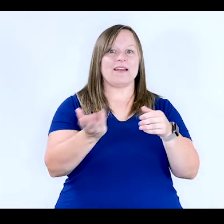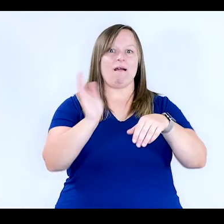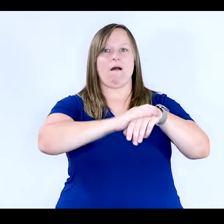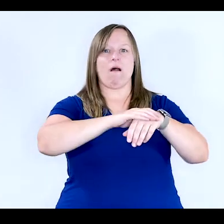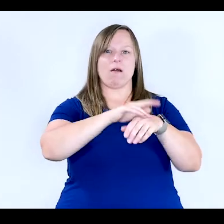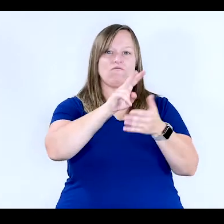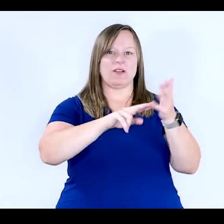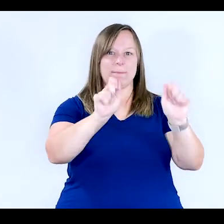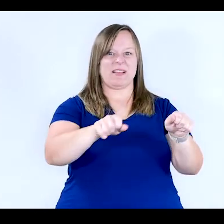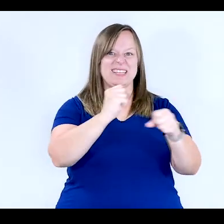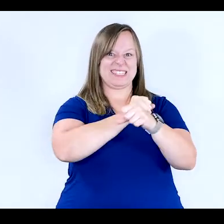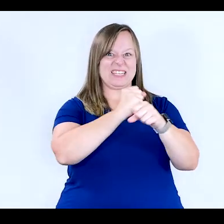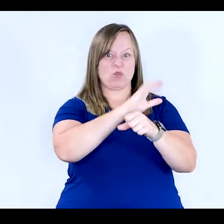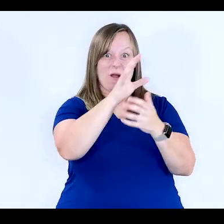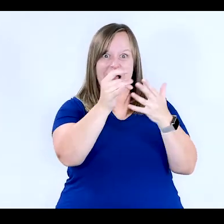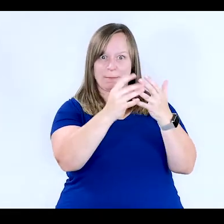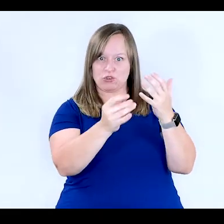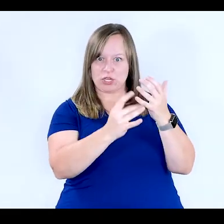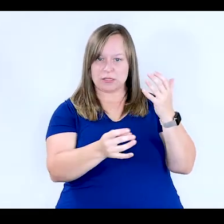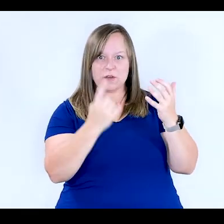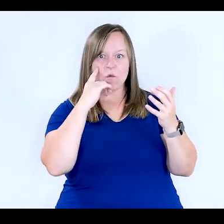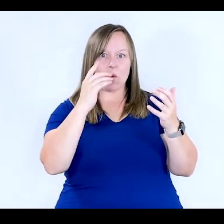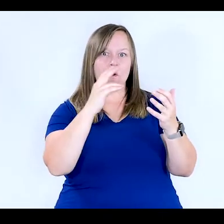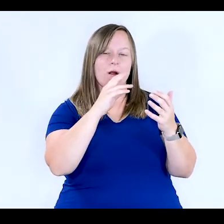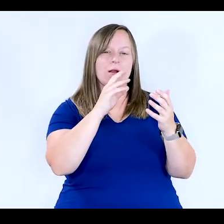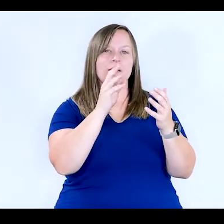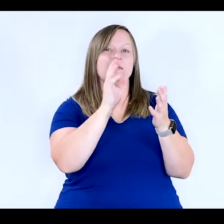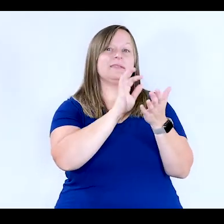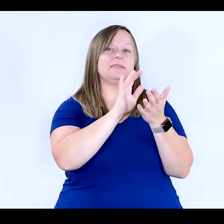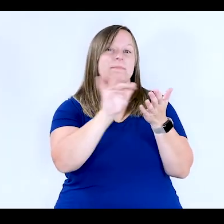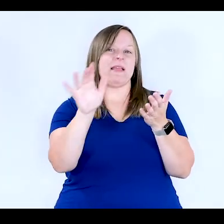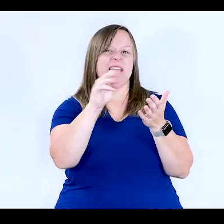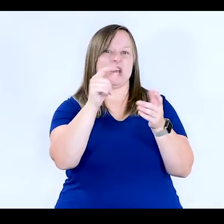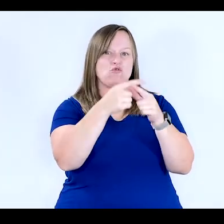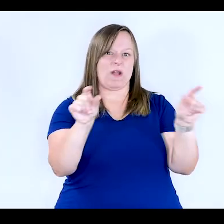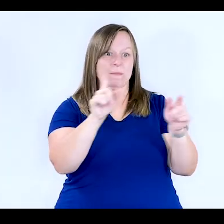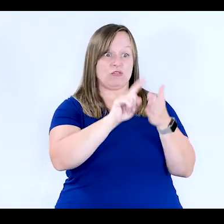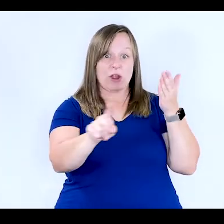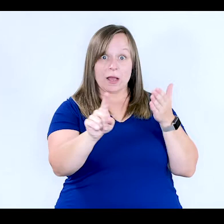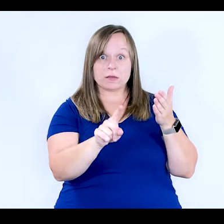statistics in your options for spelling and grammar checks. So whenever you do a